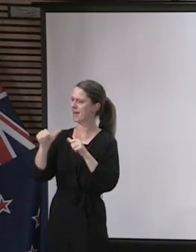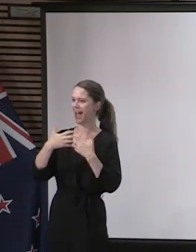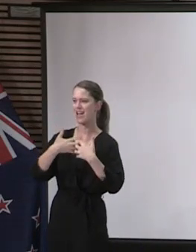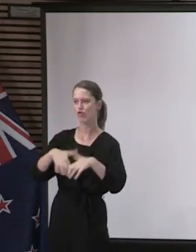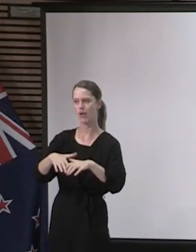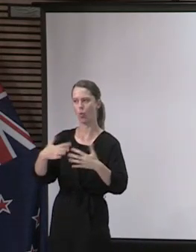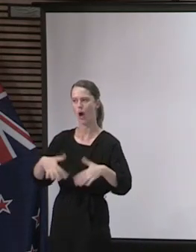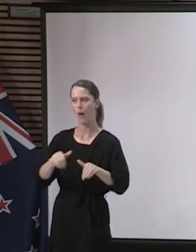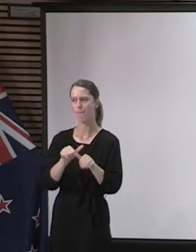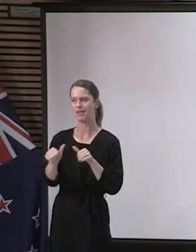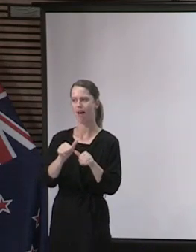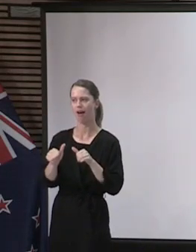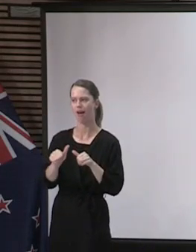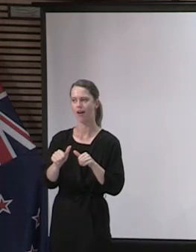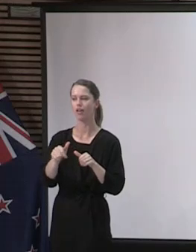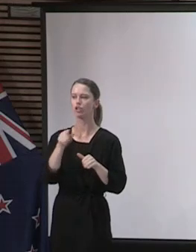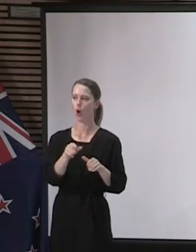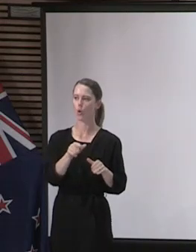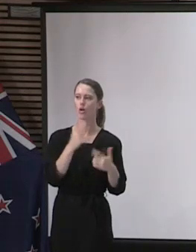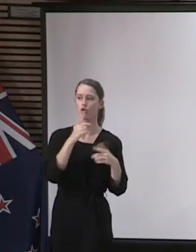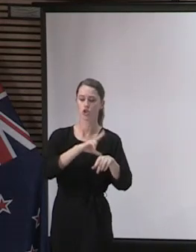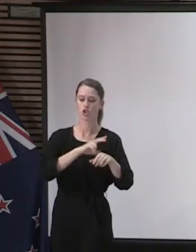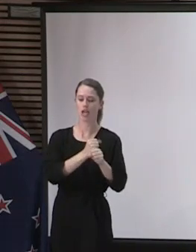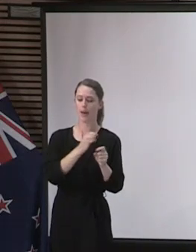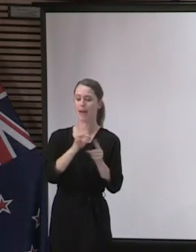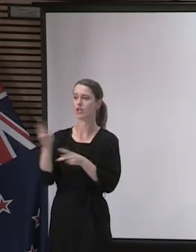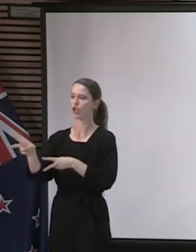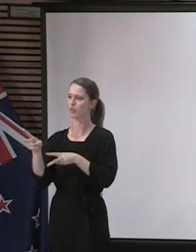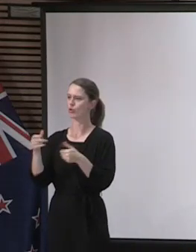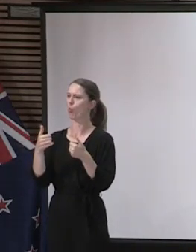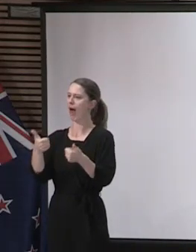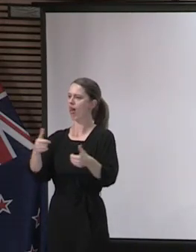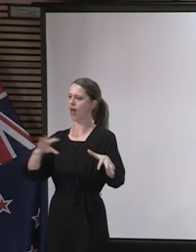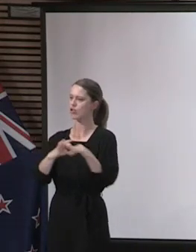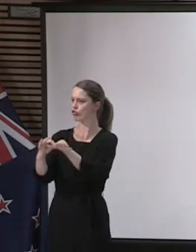our primary care is much more integrated at a local level so we have much getter